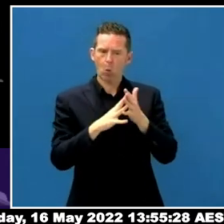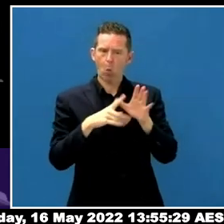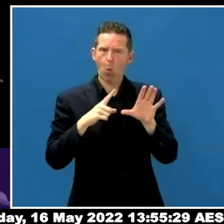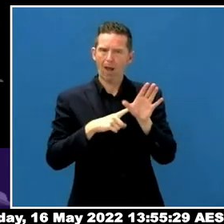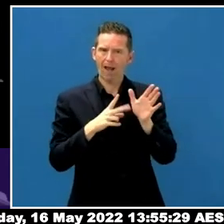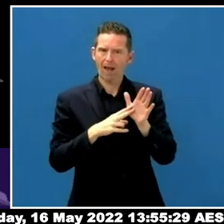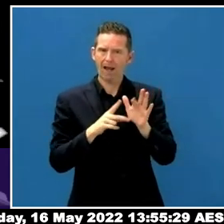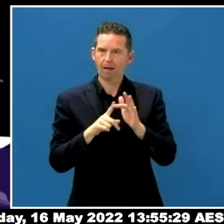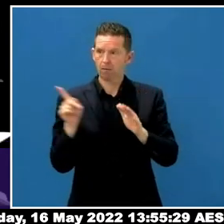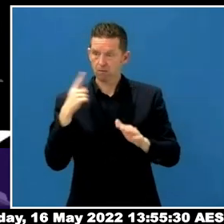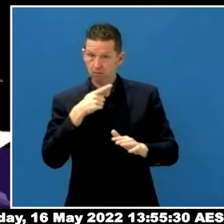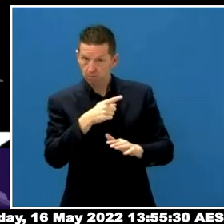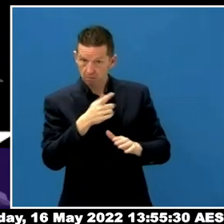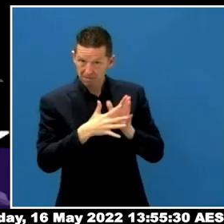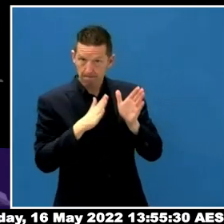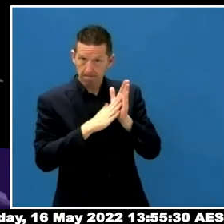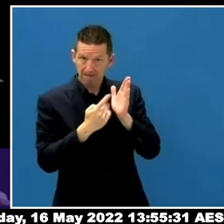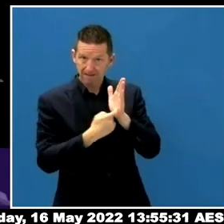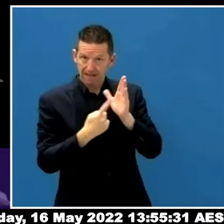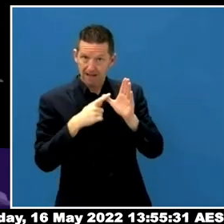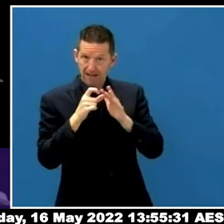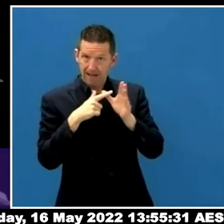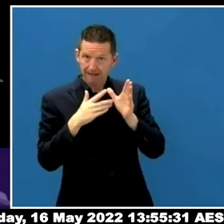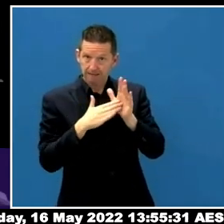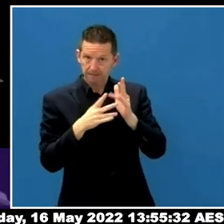Did you raise it as well with the CEO?